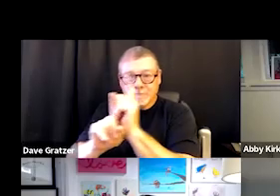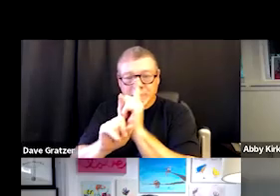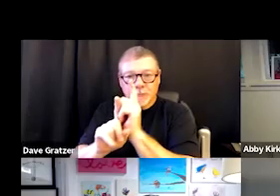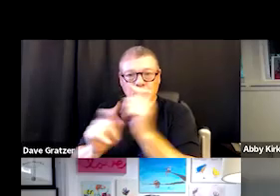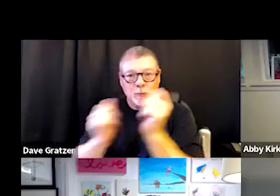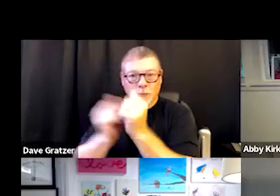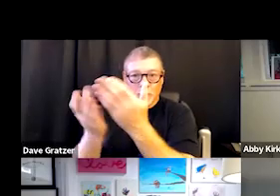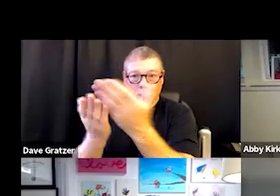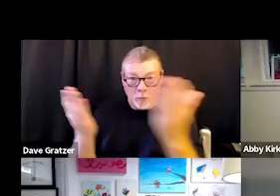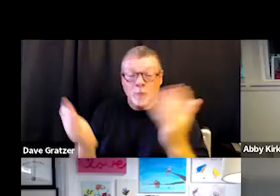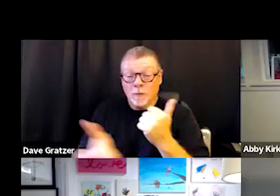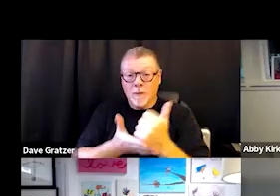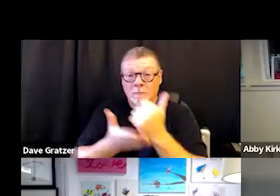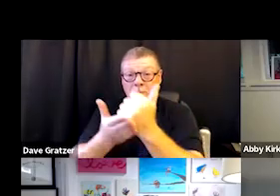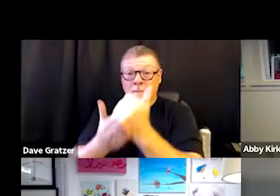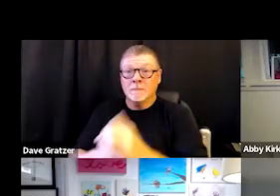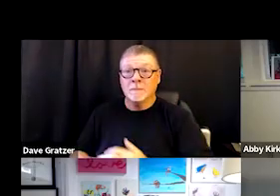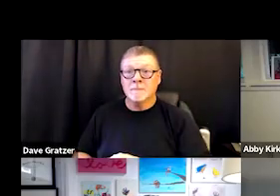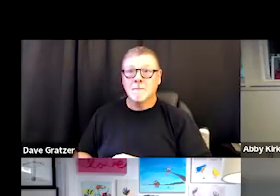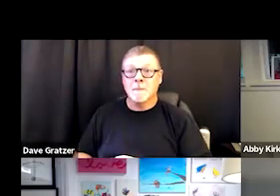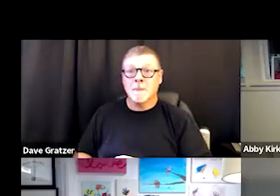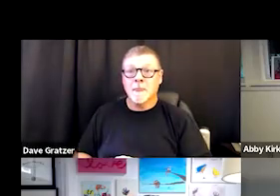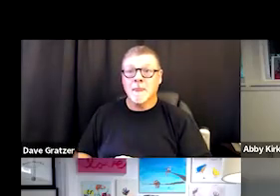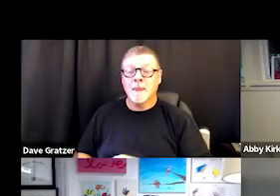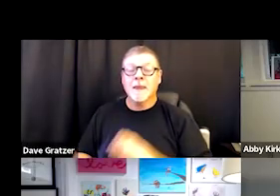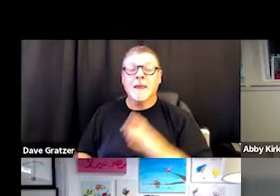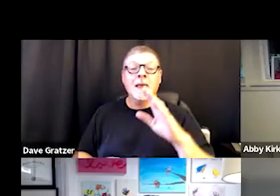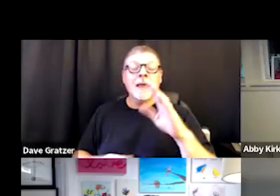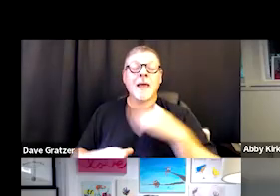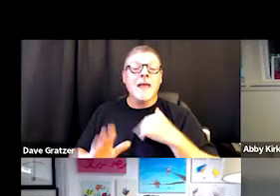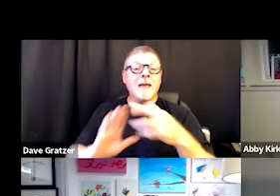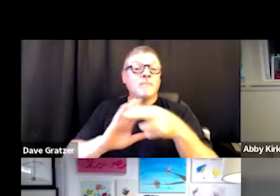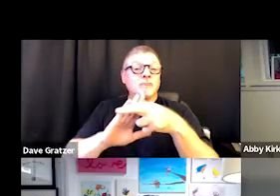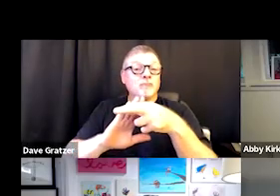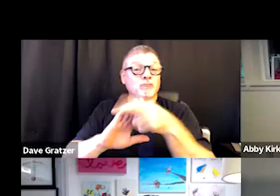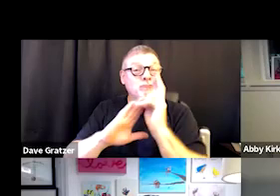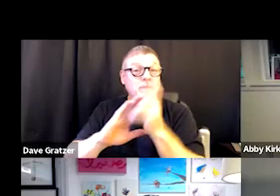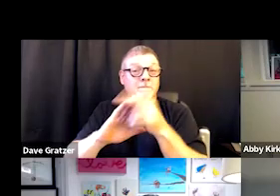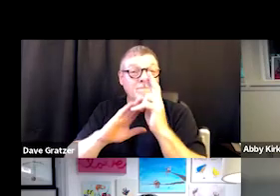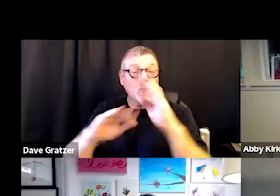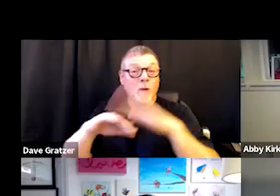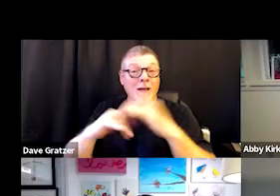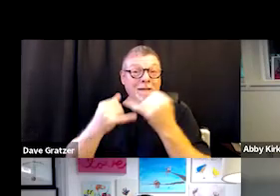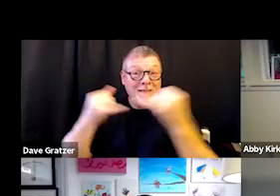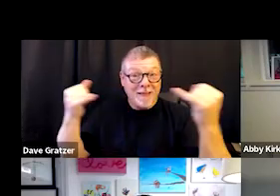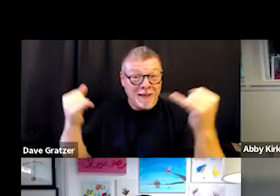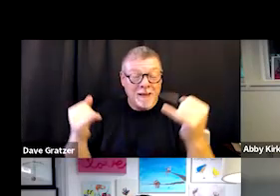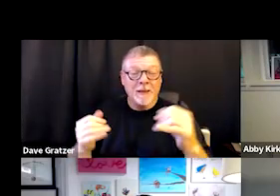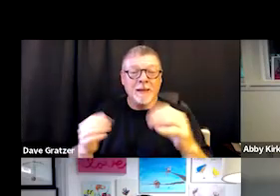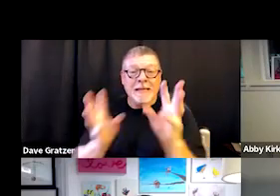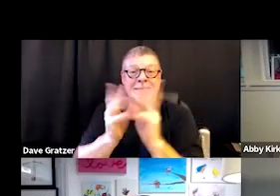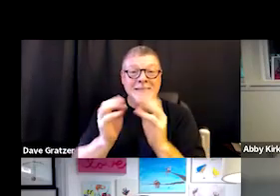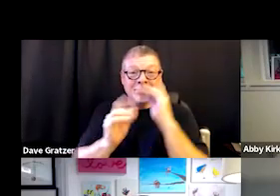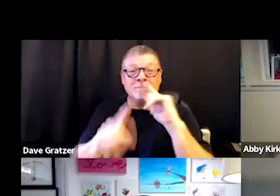There are SOAR Online Course review sessions that are recorded and posted on YouTube.